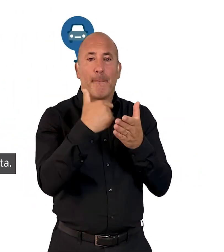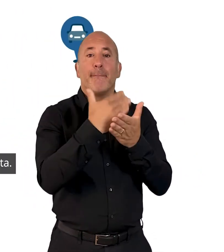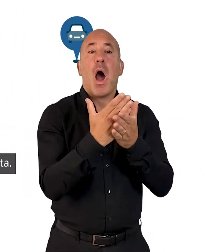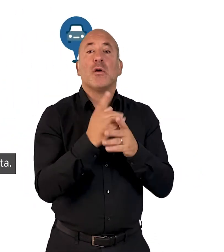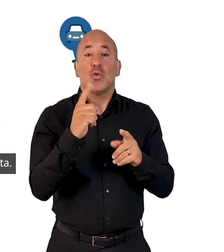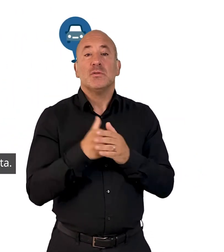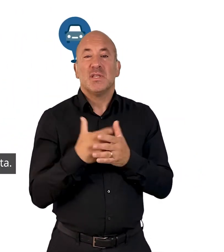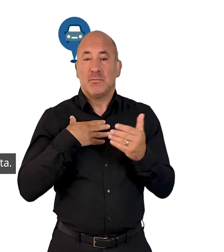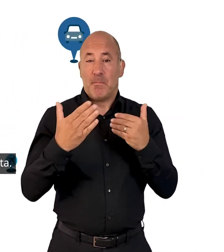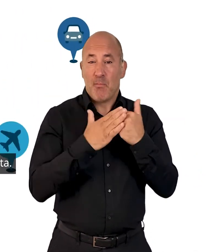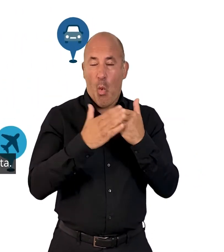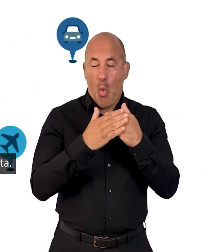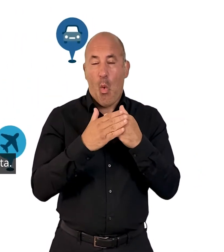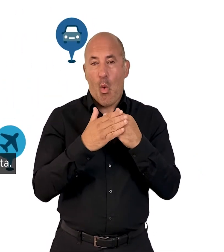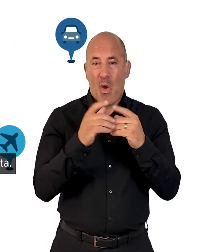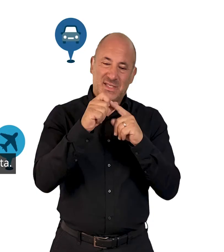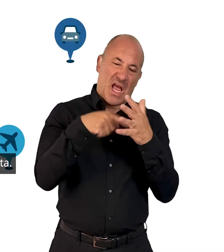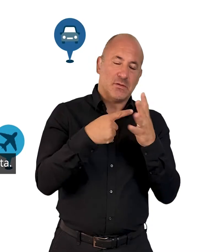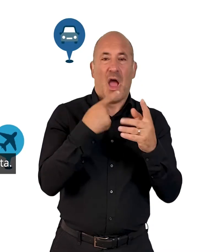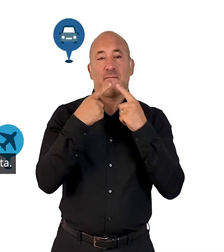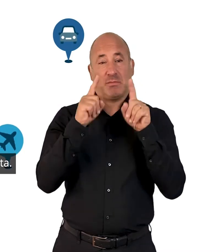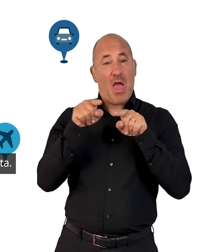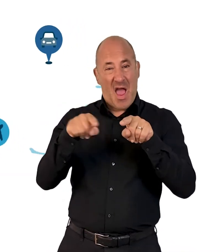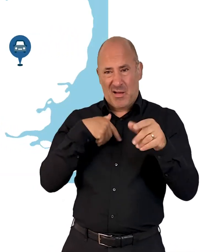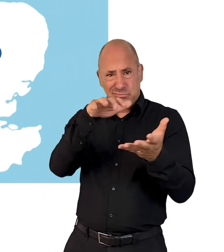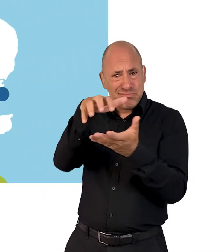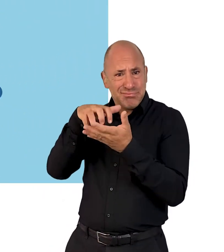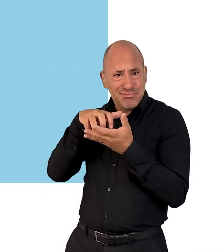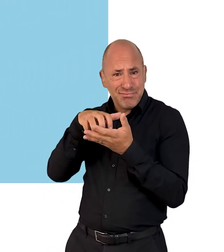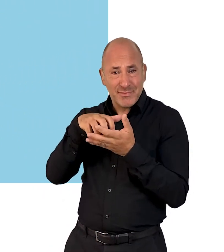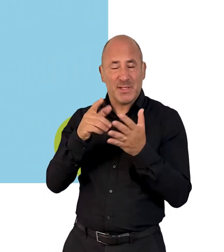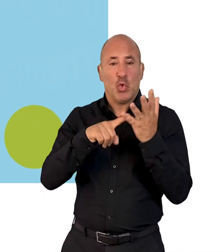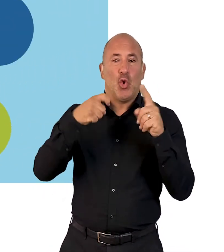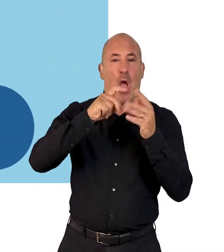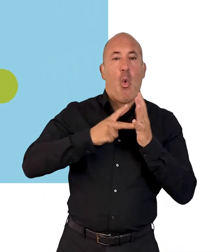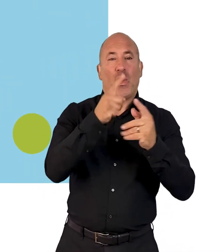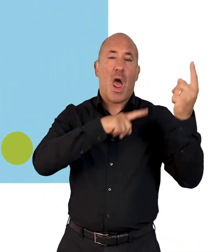will involve using more of these kinds of data. Organisations across the UK